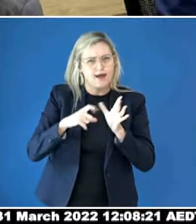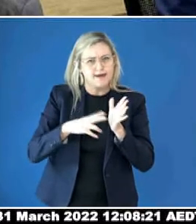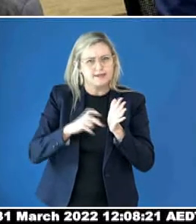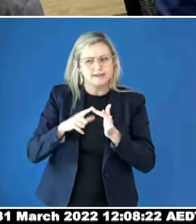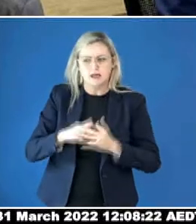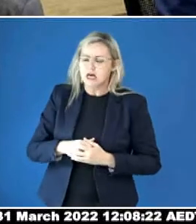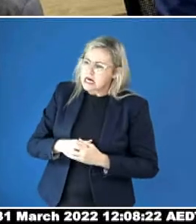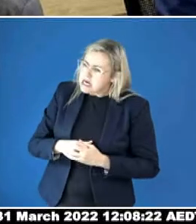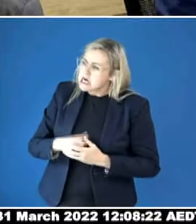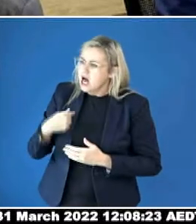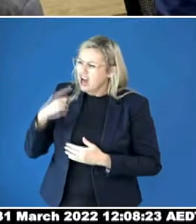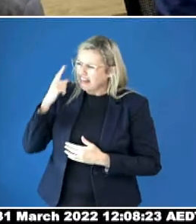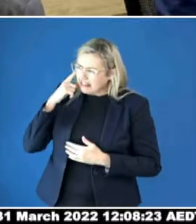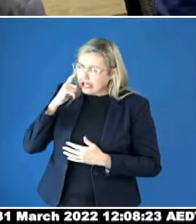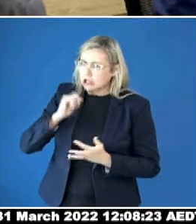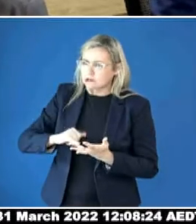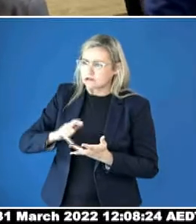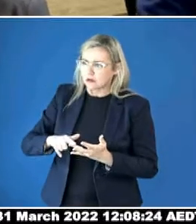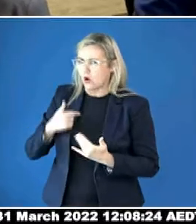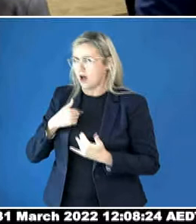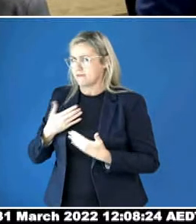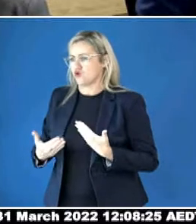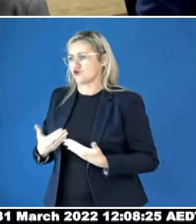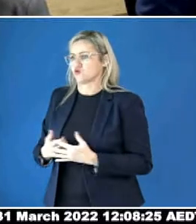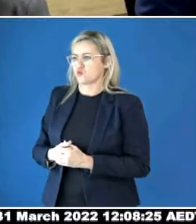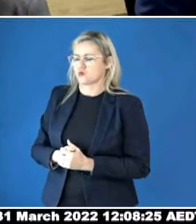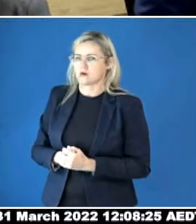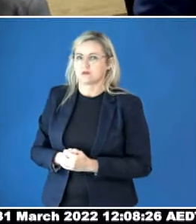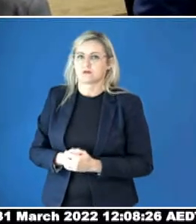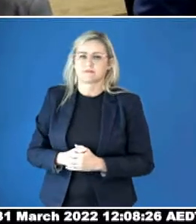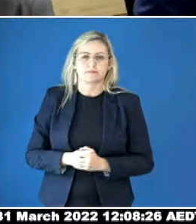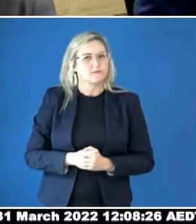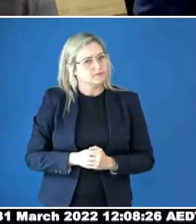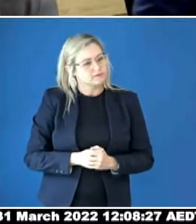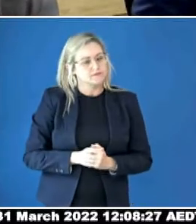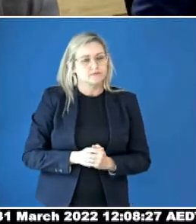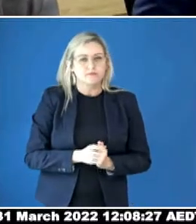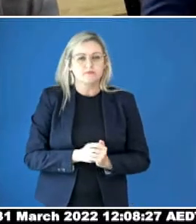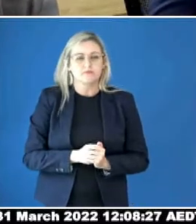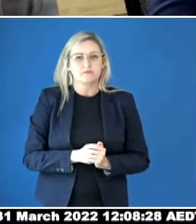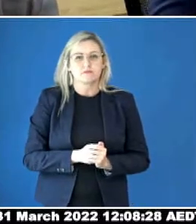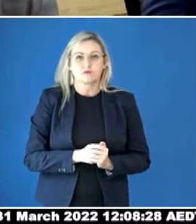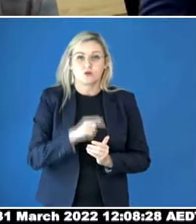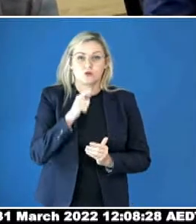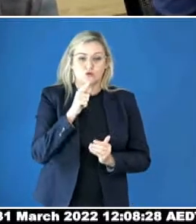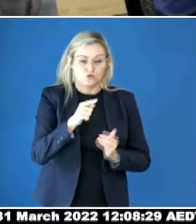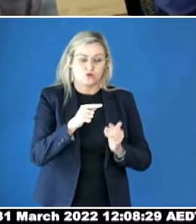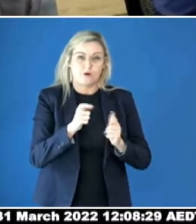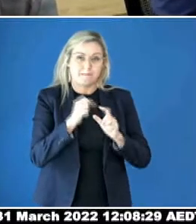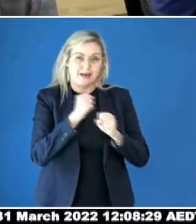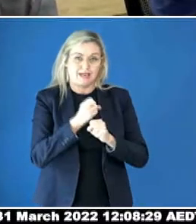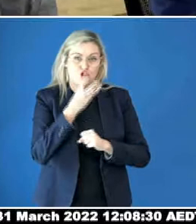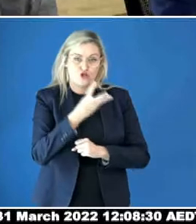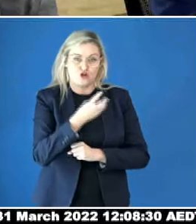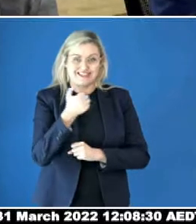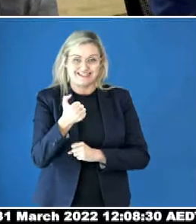I'm not sure. It's -- MS FRASER: Could I ask you to turn to page 36 of that